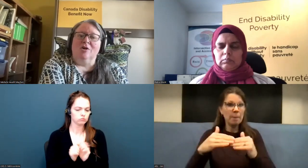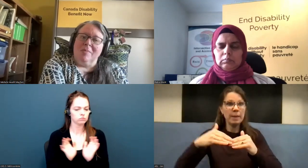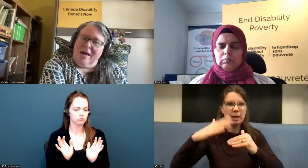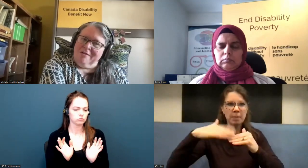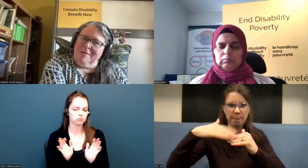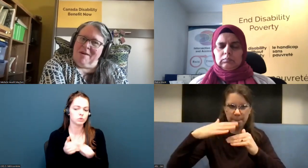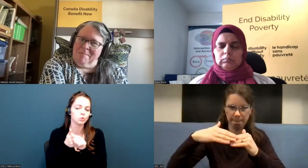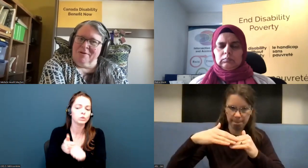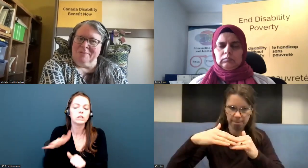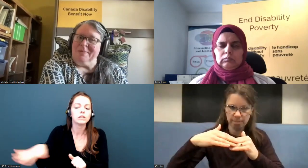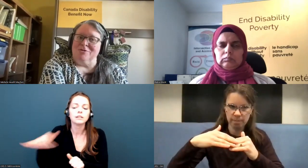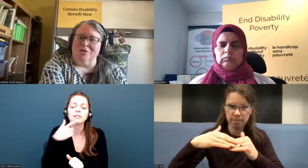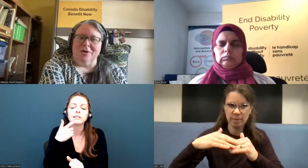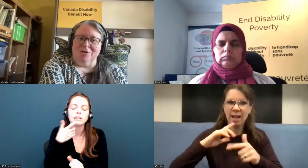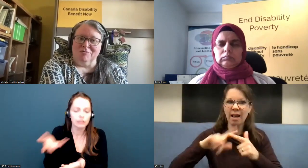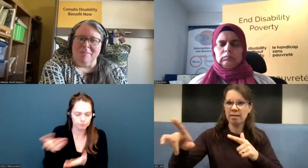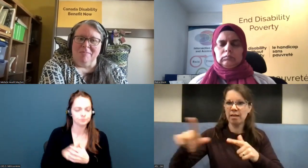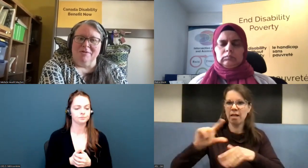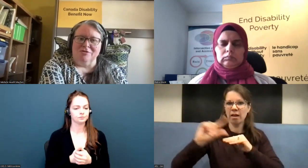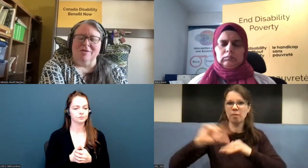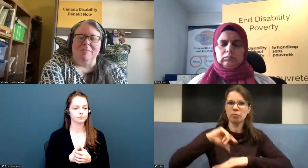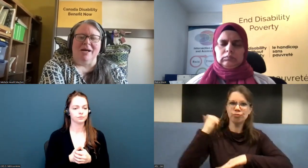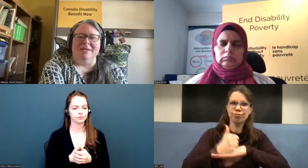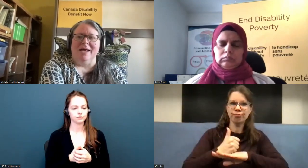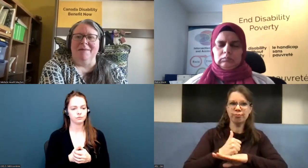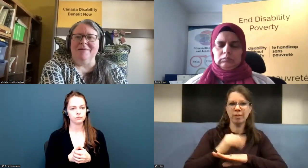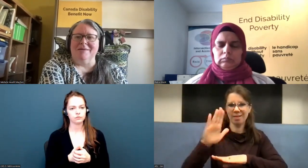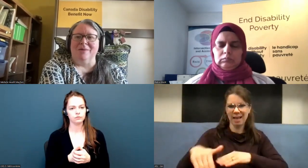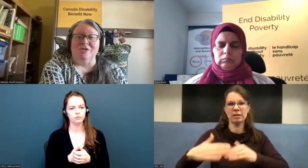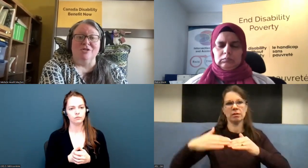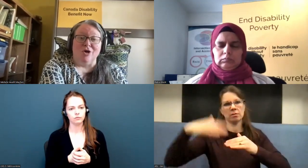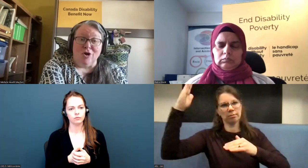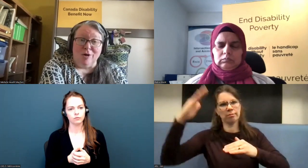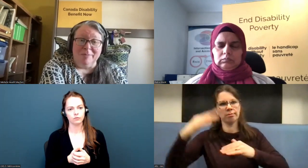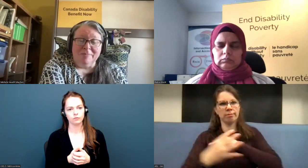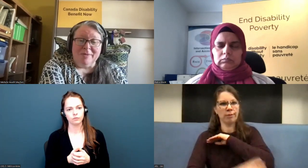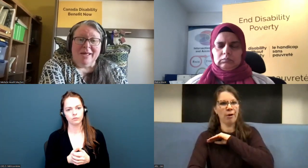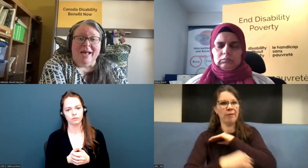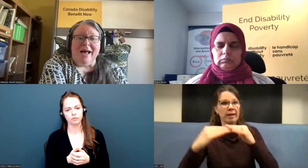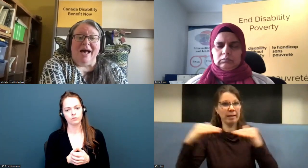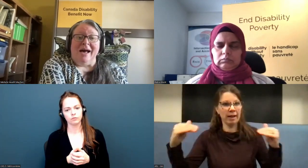YOU MAY REMEMBER -- I'M SURE WE ALL REMEMBER DURING THE PANDEMIC, THERE WAS CERB.